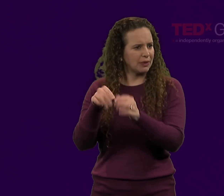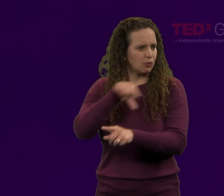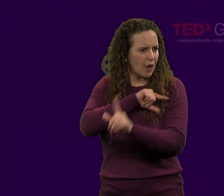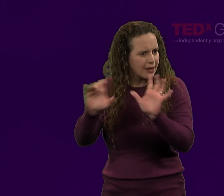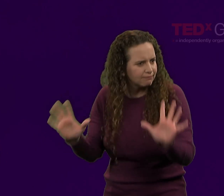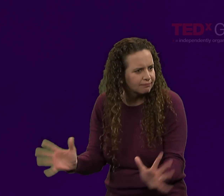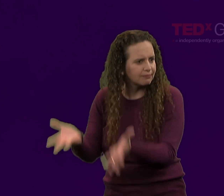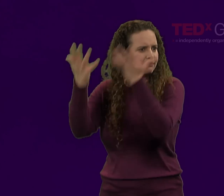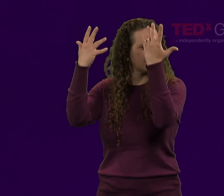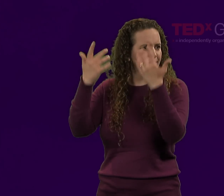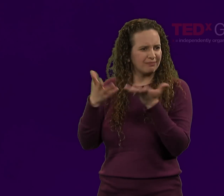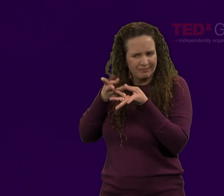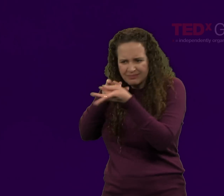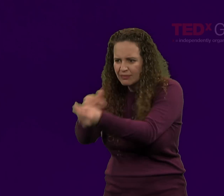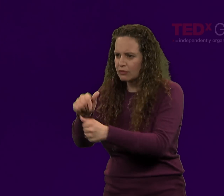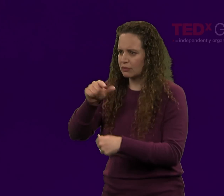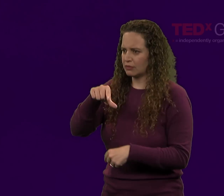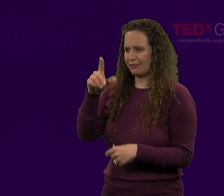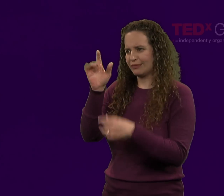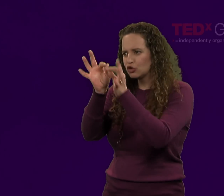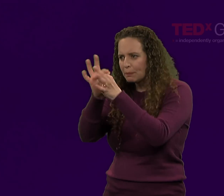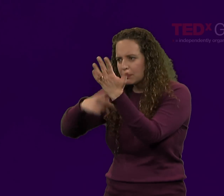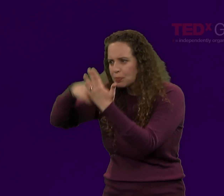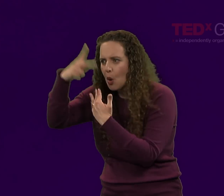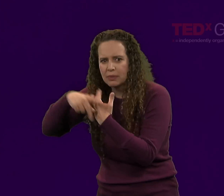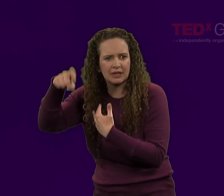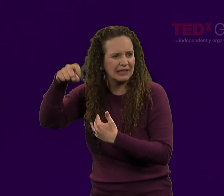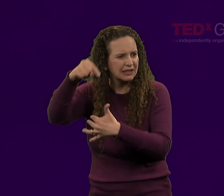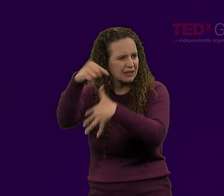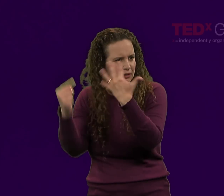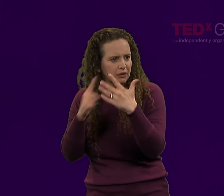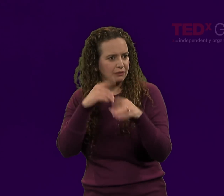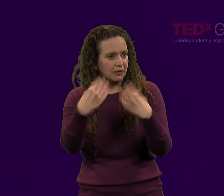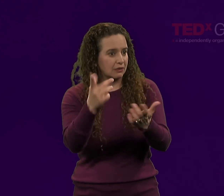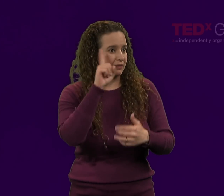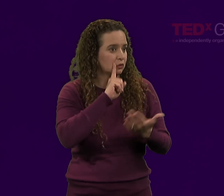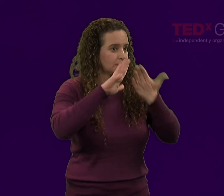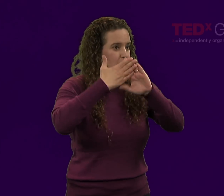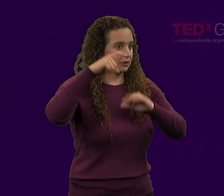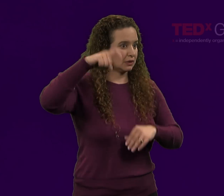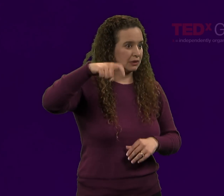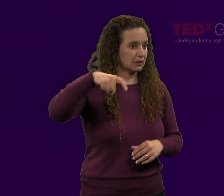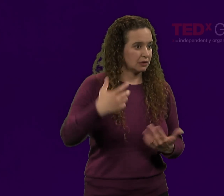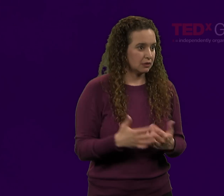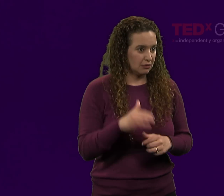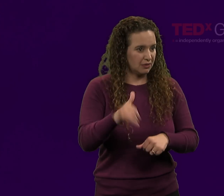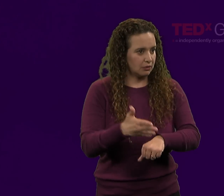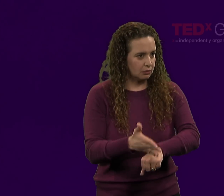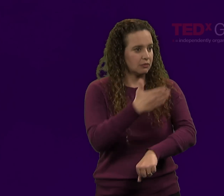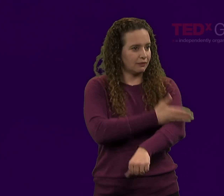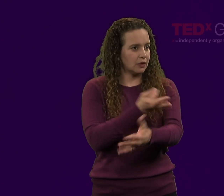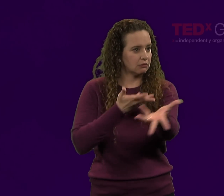Money could be spent to provide interpreter training programs with the services they need to better improve the quality of interpreting services